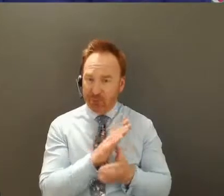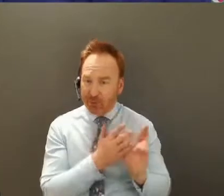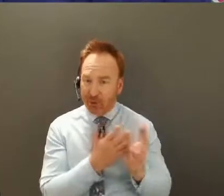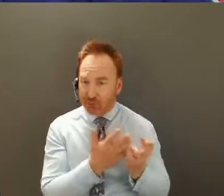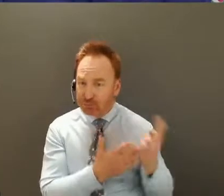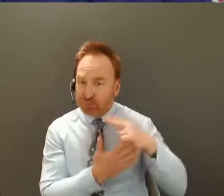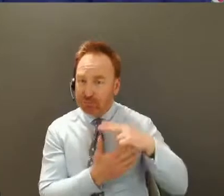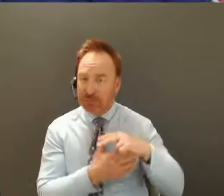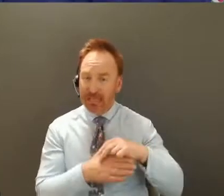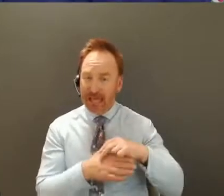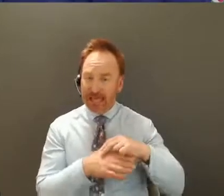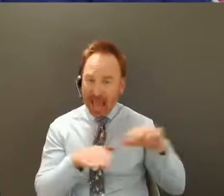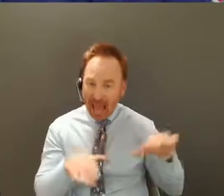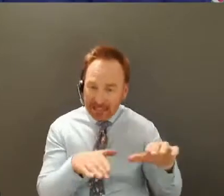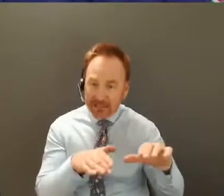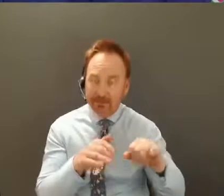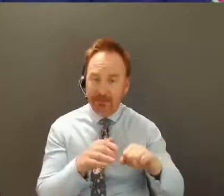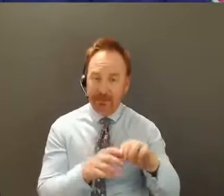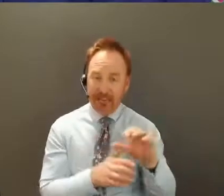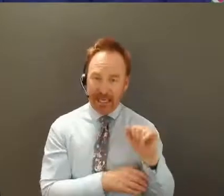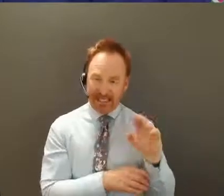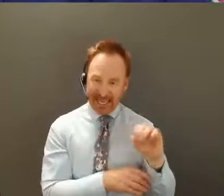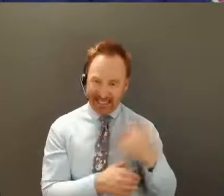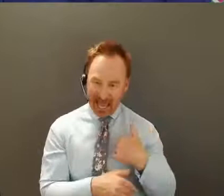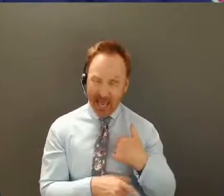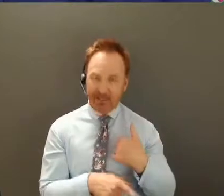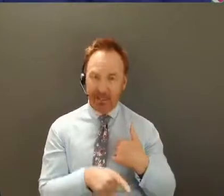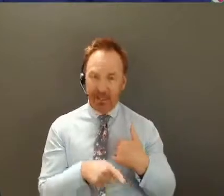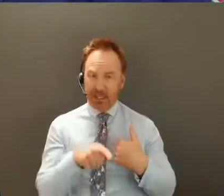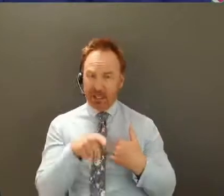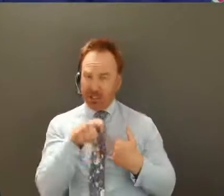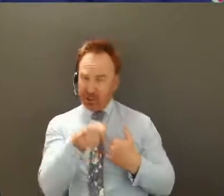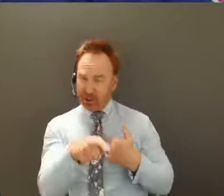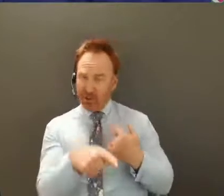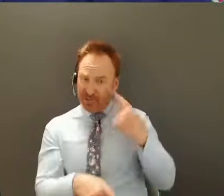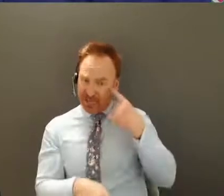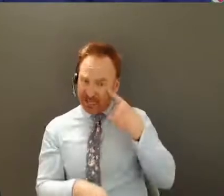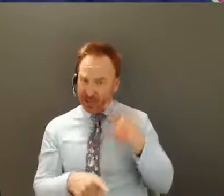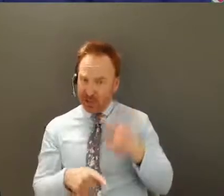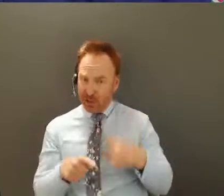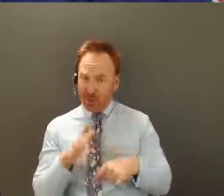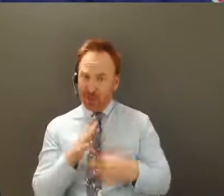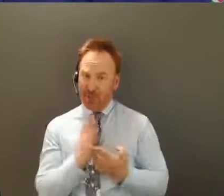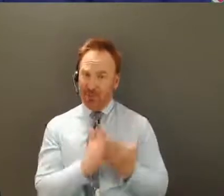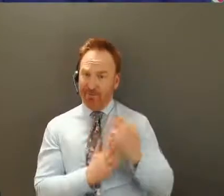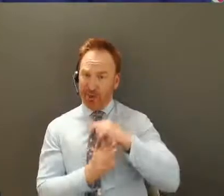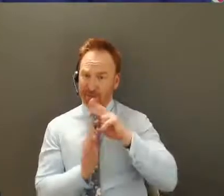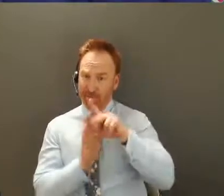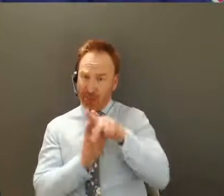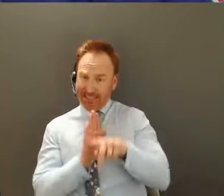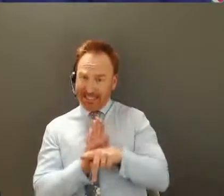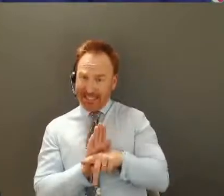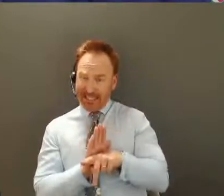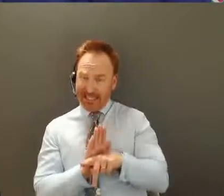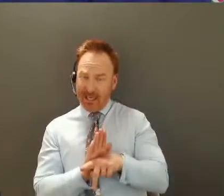to is in serious condition. And we had early on, those are